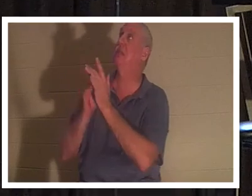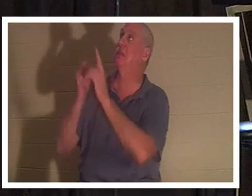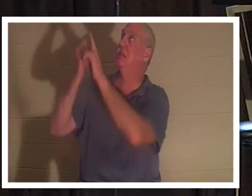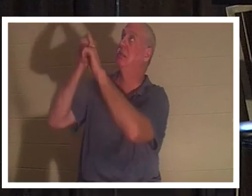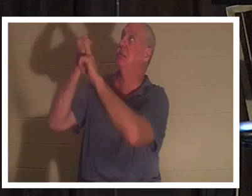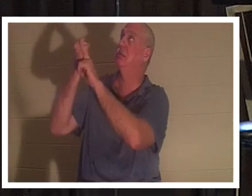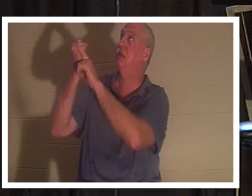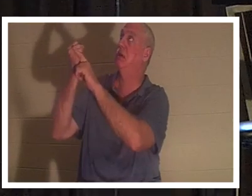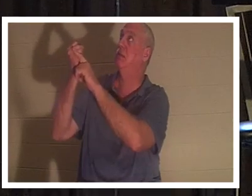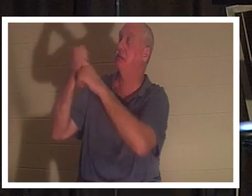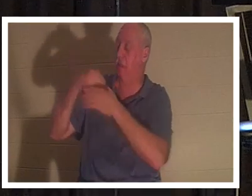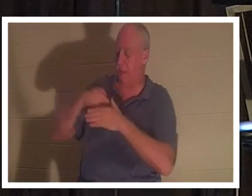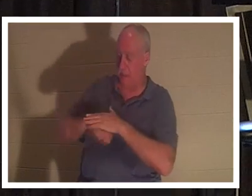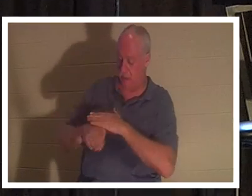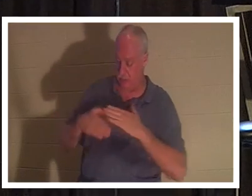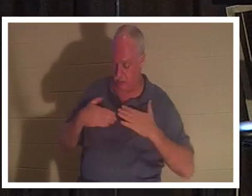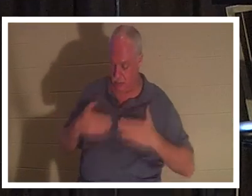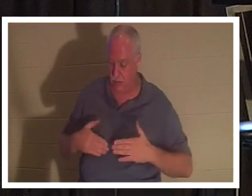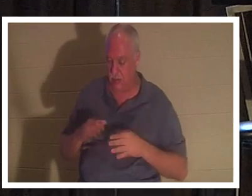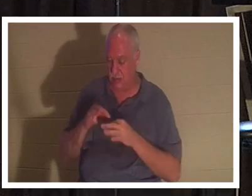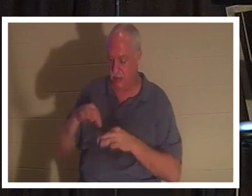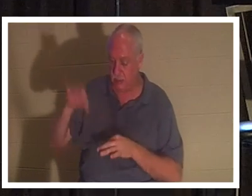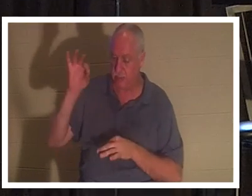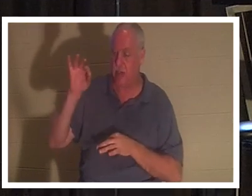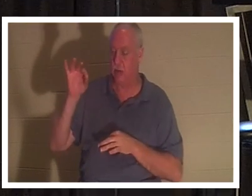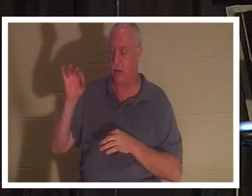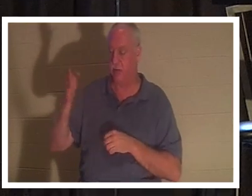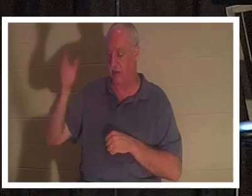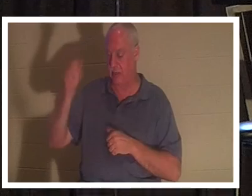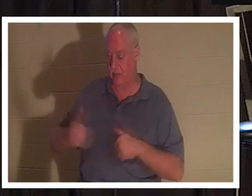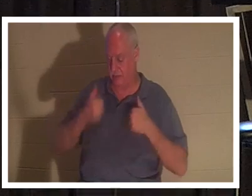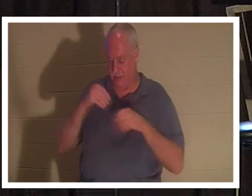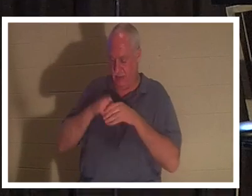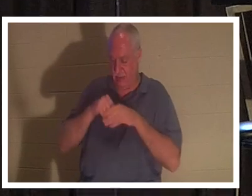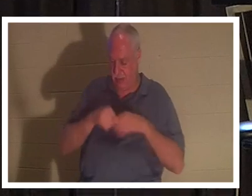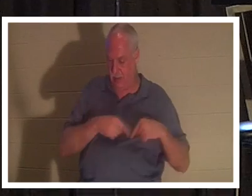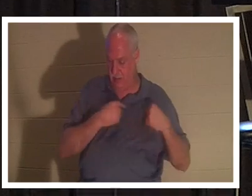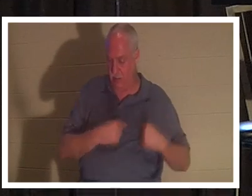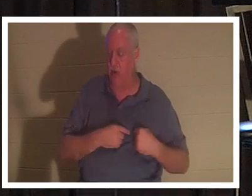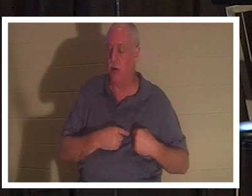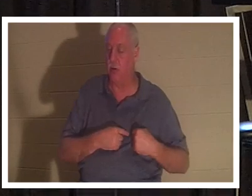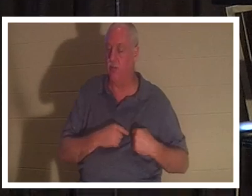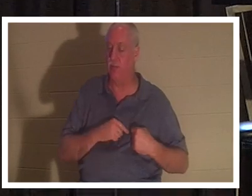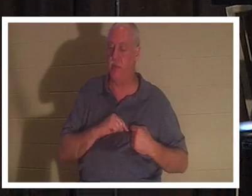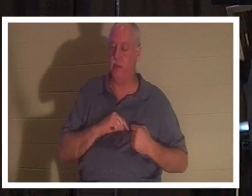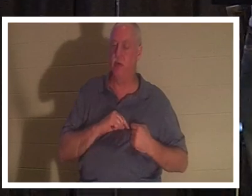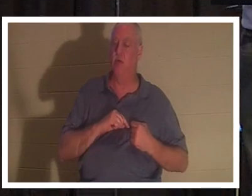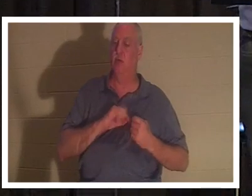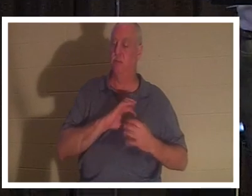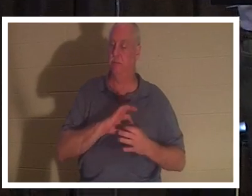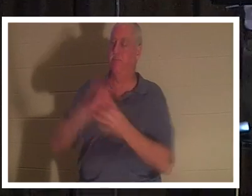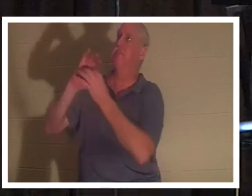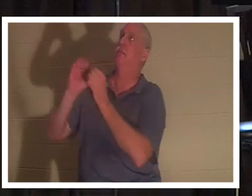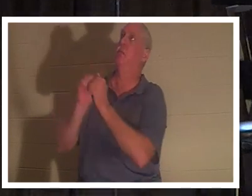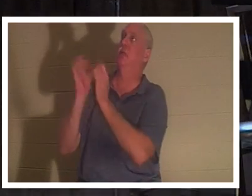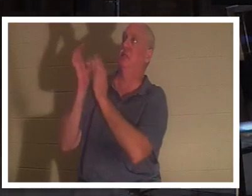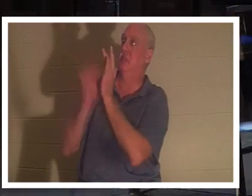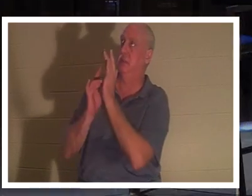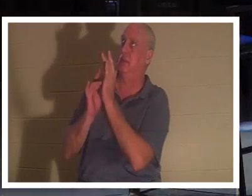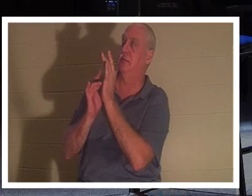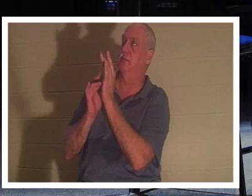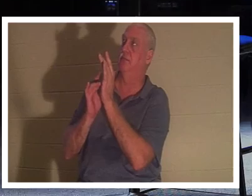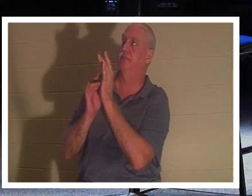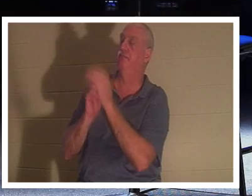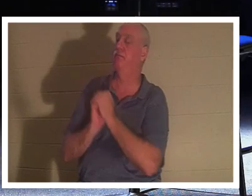lives within you. The Spirit of God lives within you and you become one with Jesus. So precious,